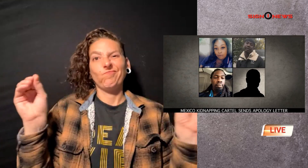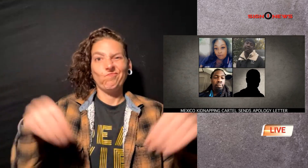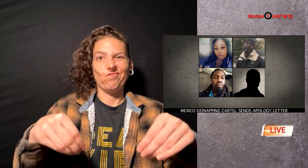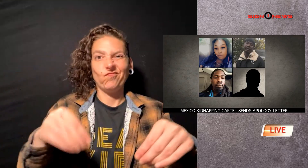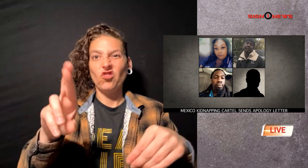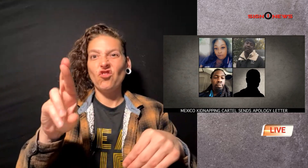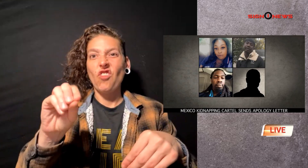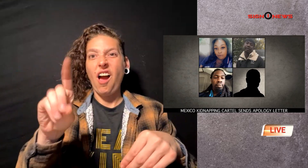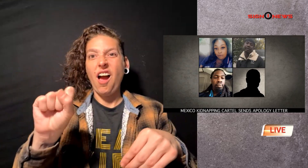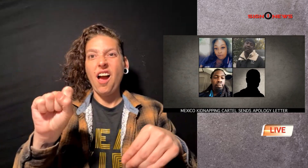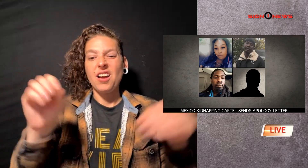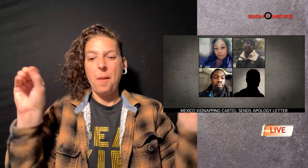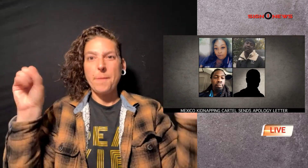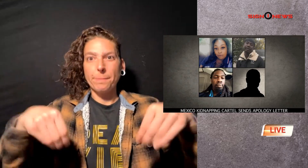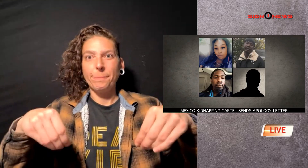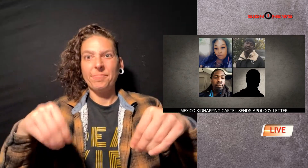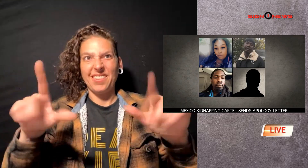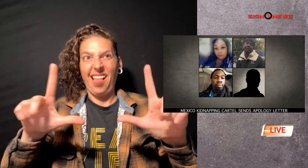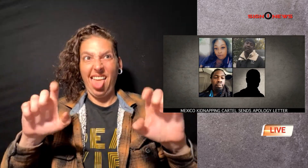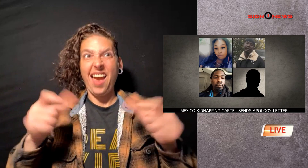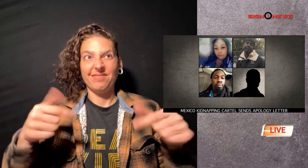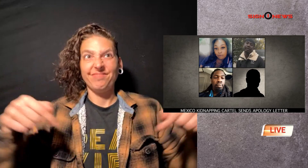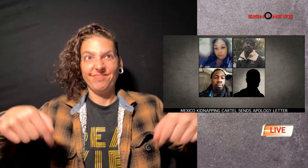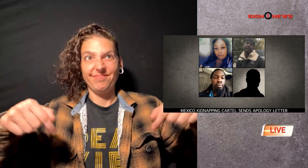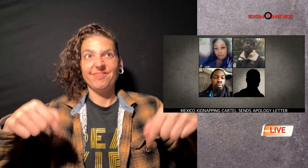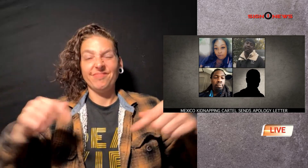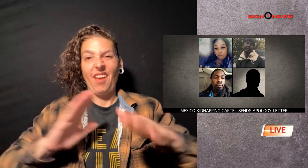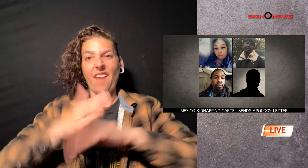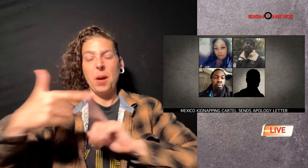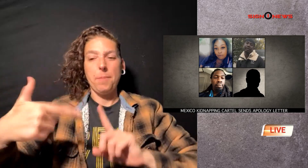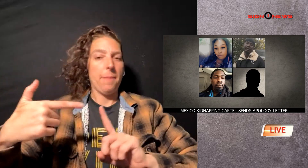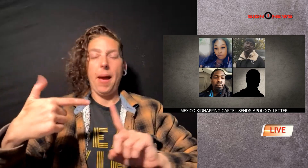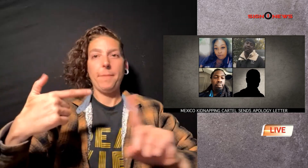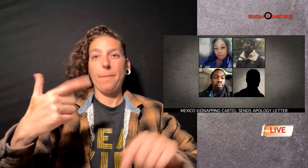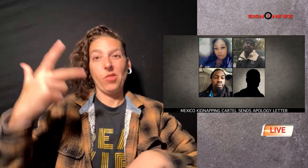having rods placed in both legs after being shot three times